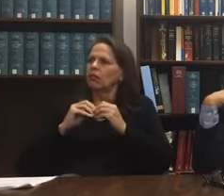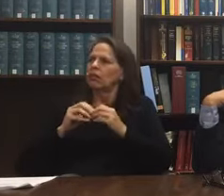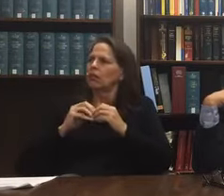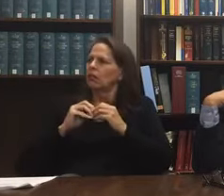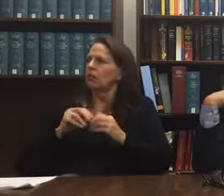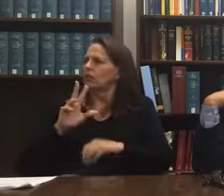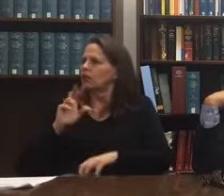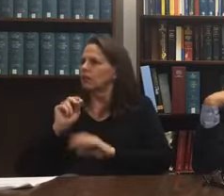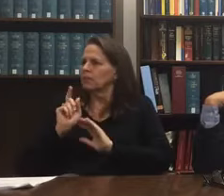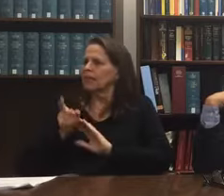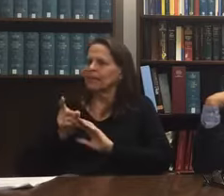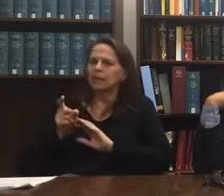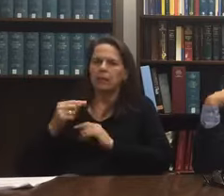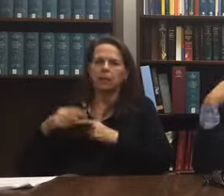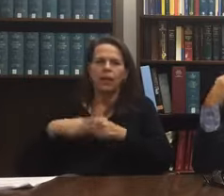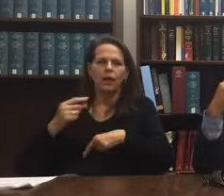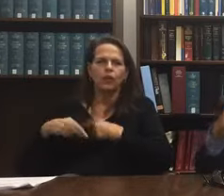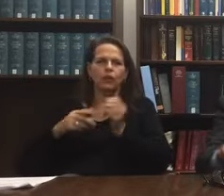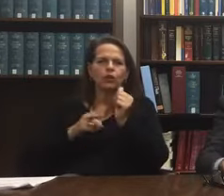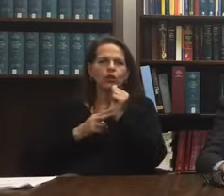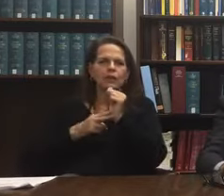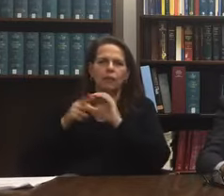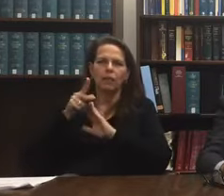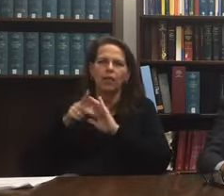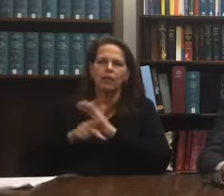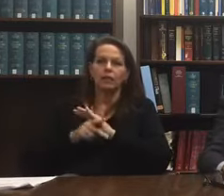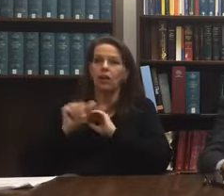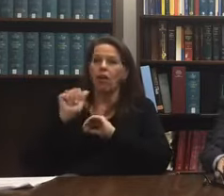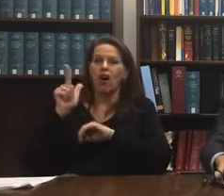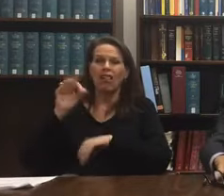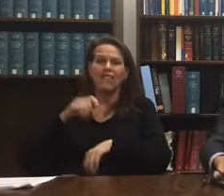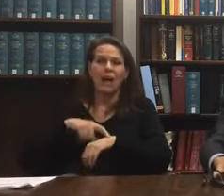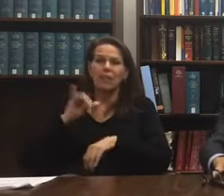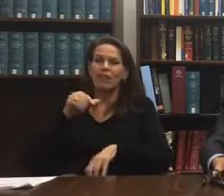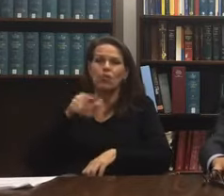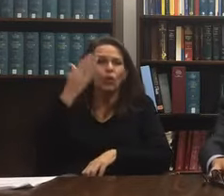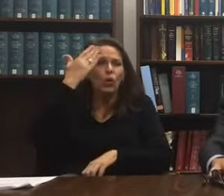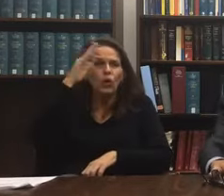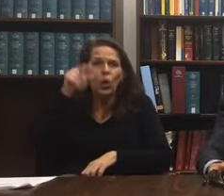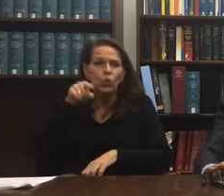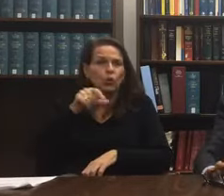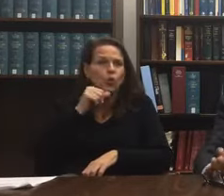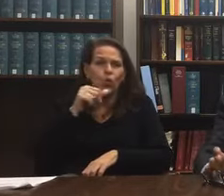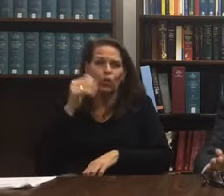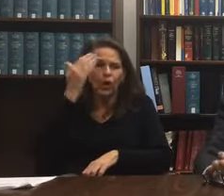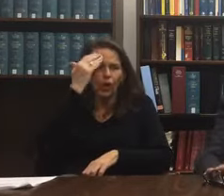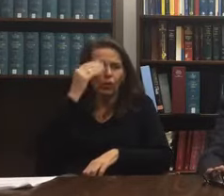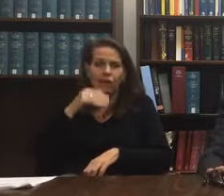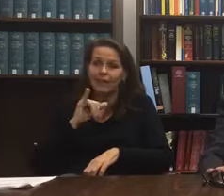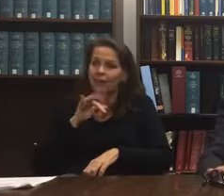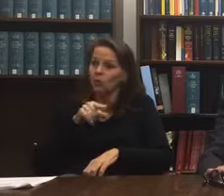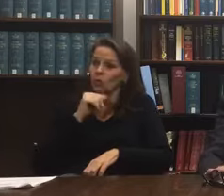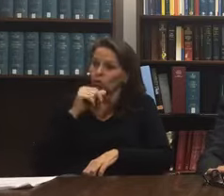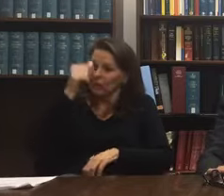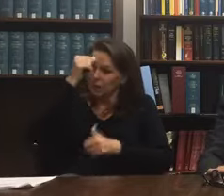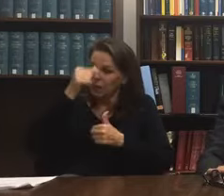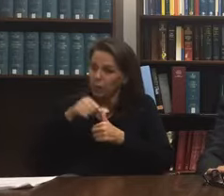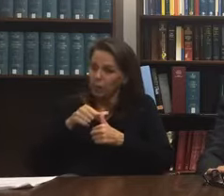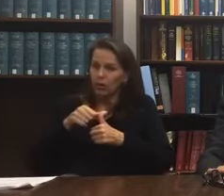nursing policy is and you know all the time if you don't know you don't know if you don't remember you don't remember and that's just you'll sound you'll